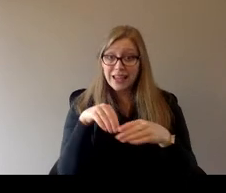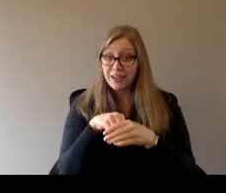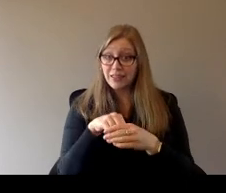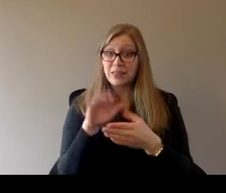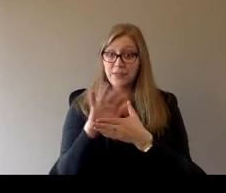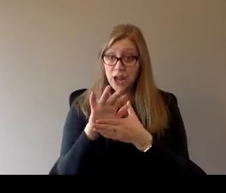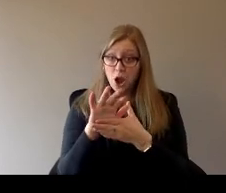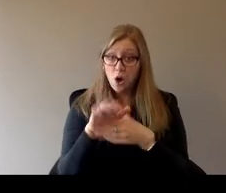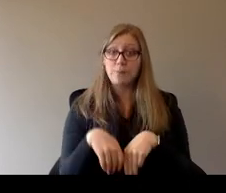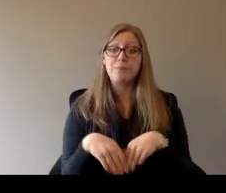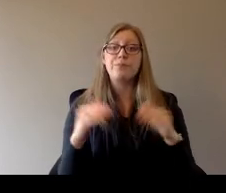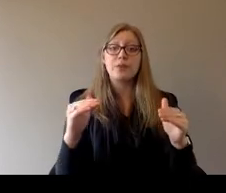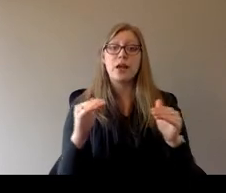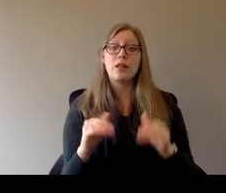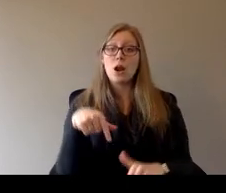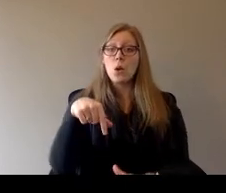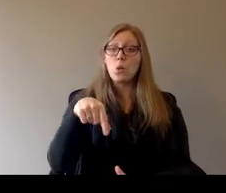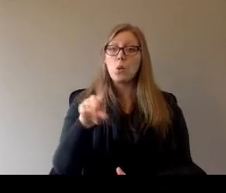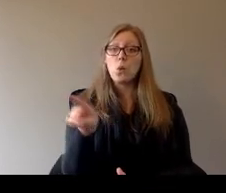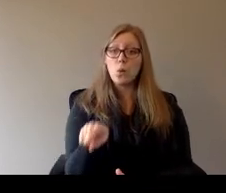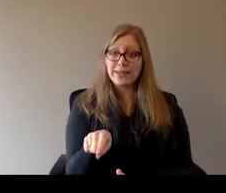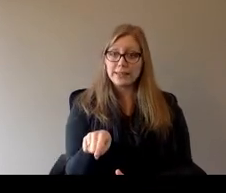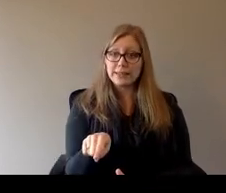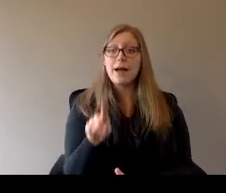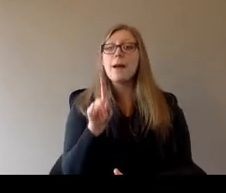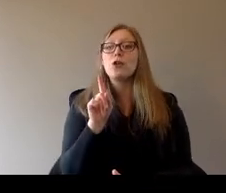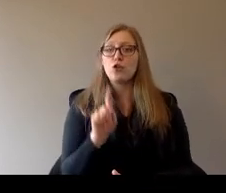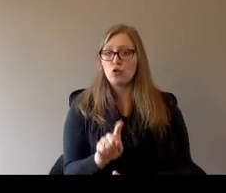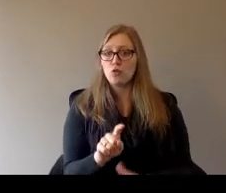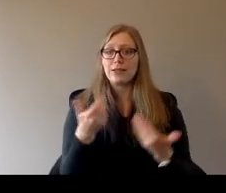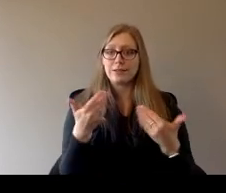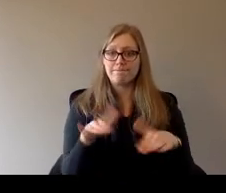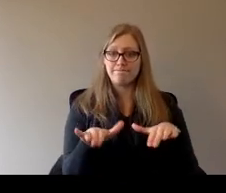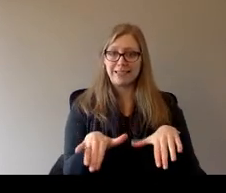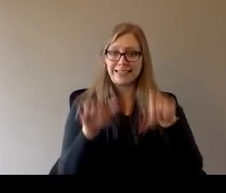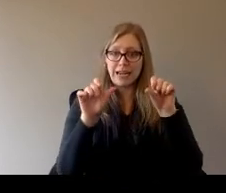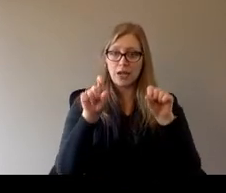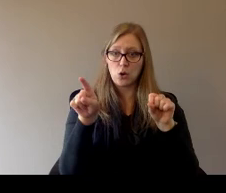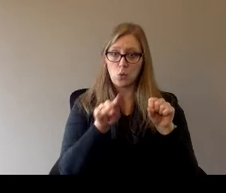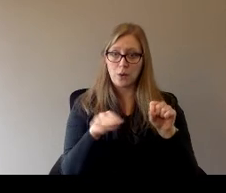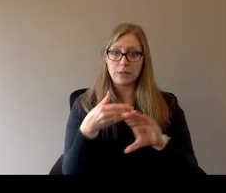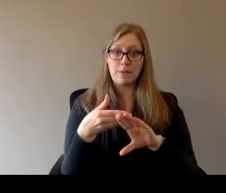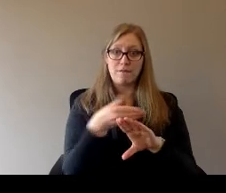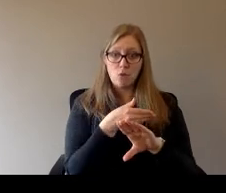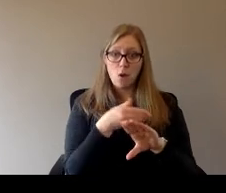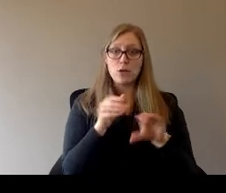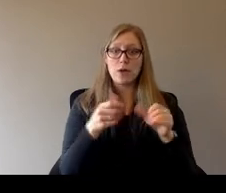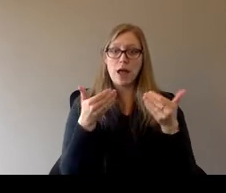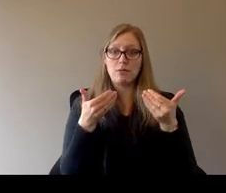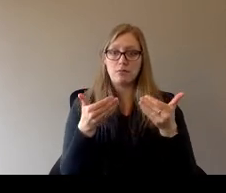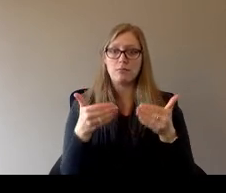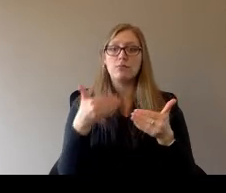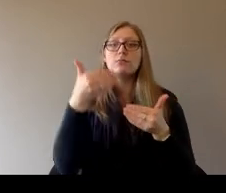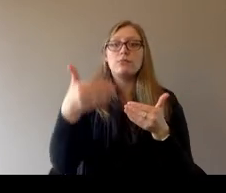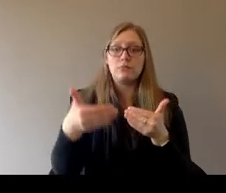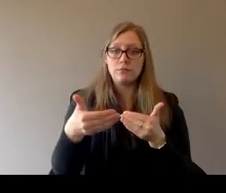Then there's a quiz that you have to complete in order to move on to the next week. Okay.